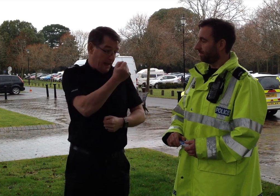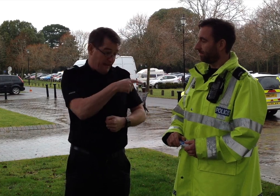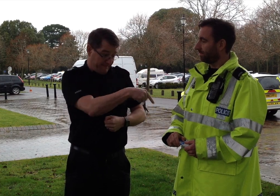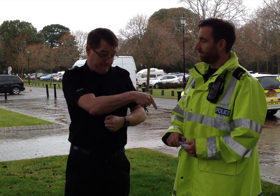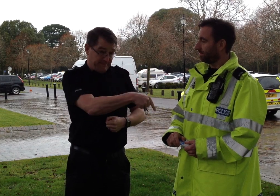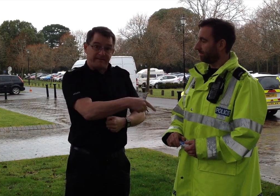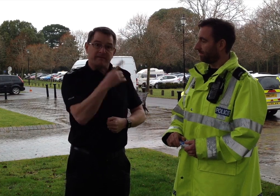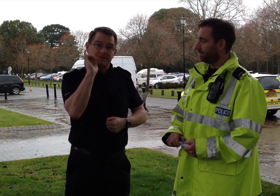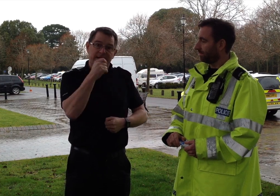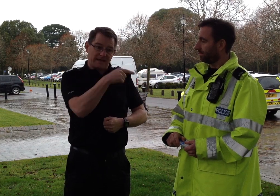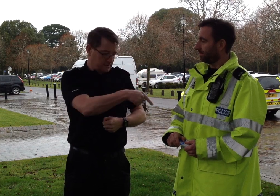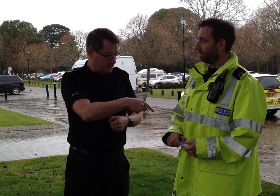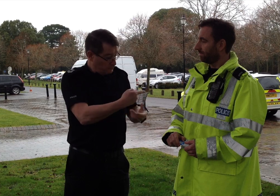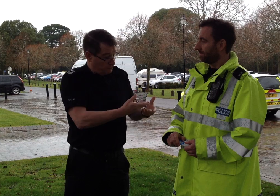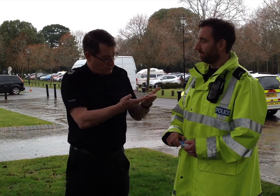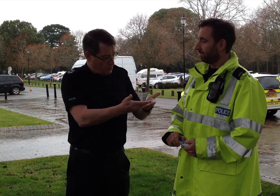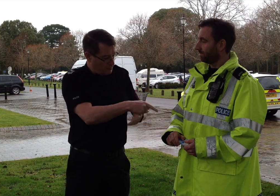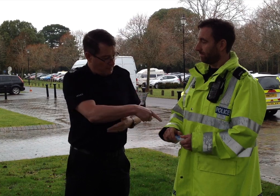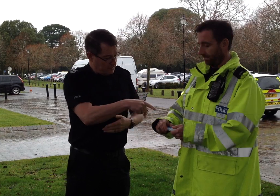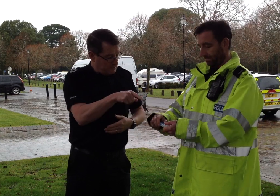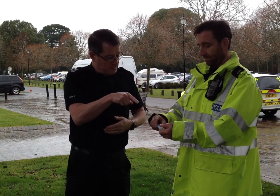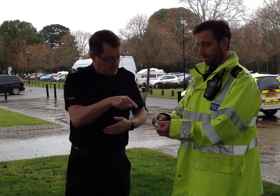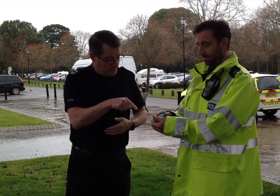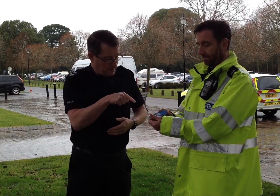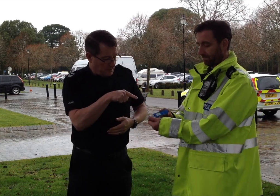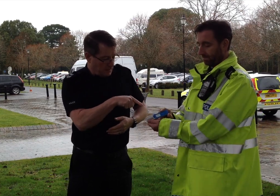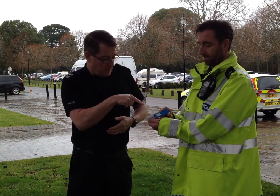He has the new test - "Can you show me?"